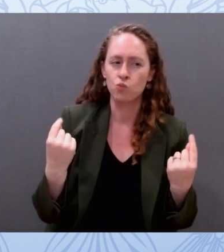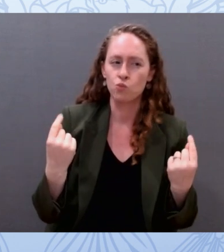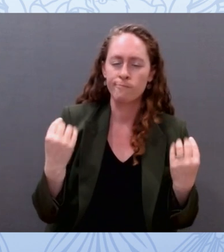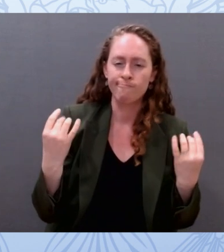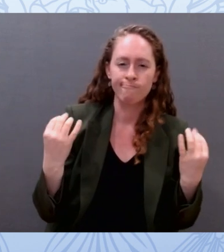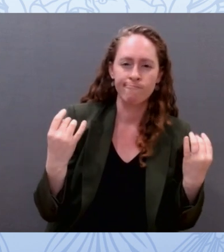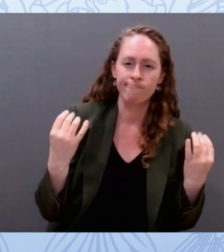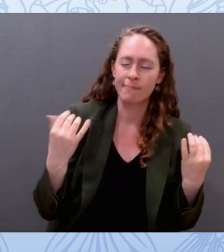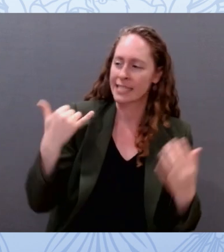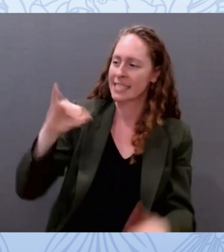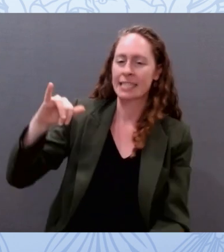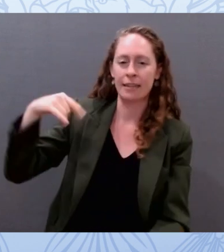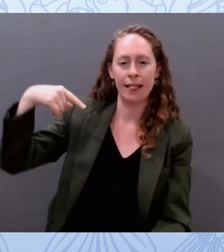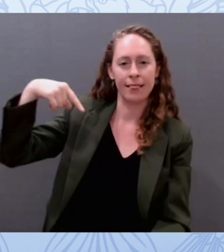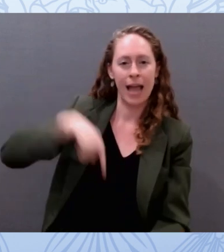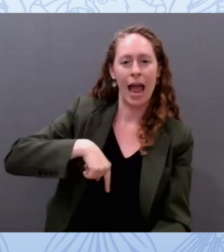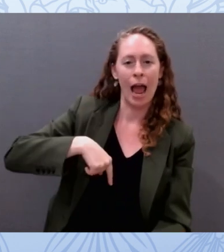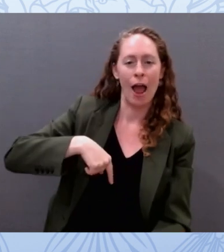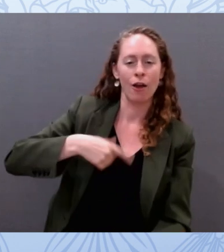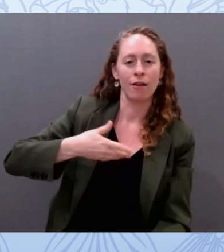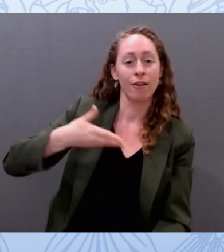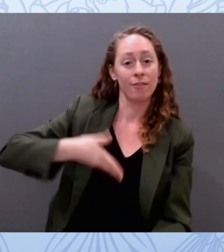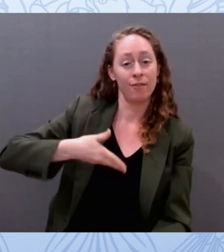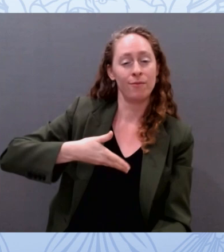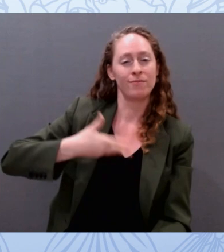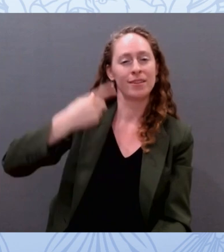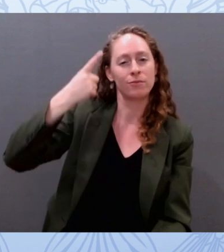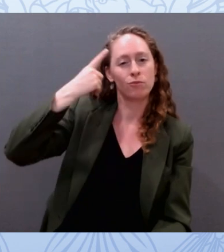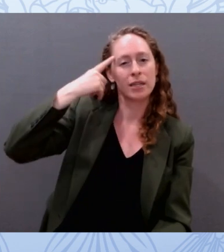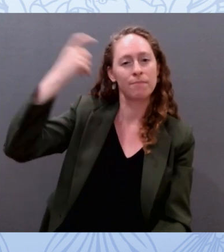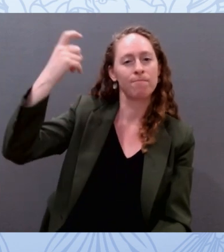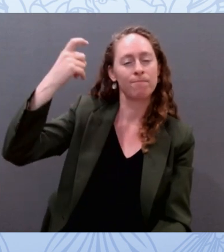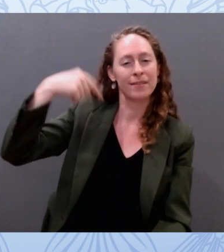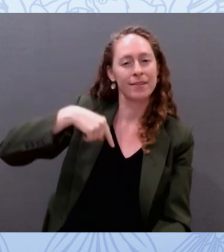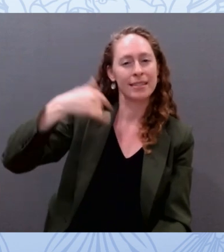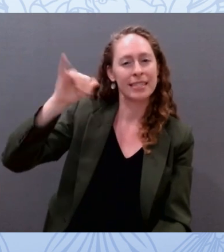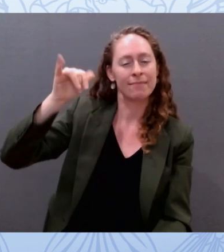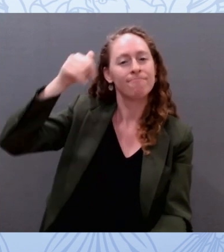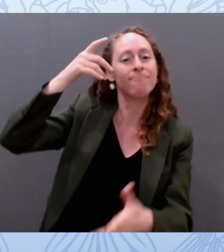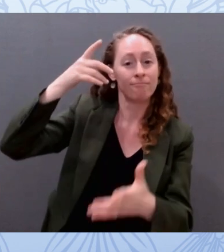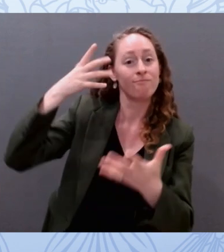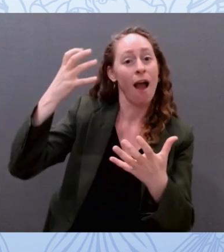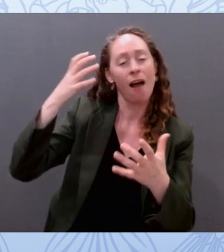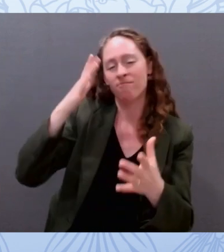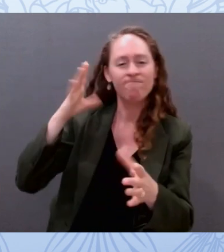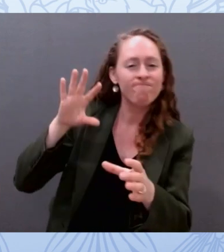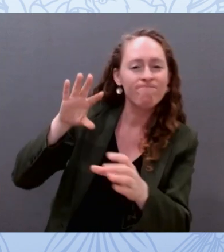So she enrolled in the early childhood education program here to become a teacher.